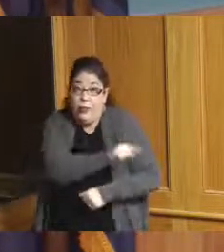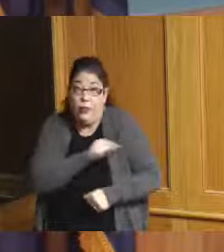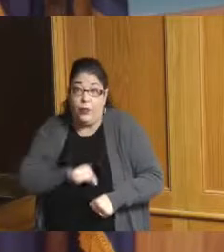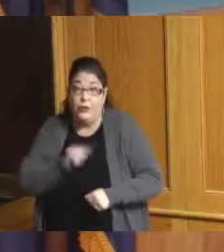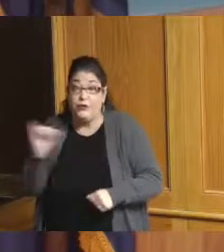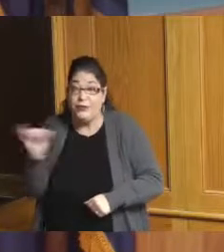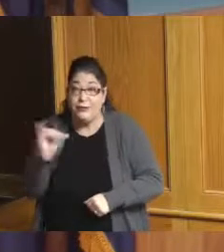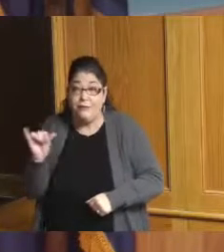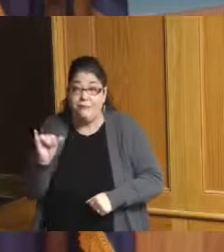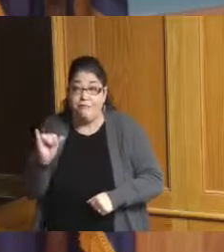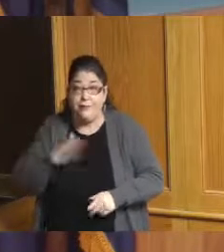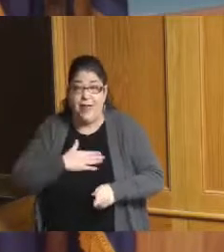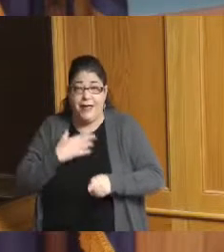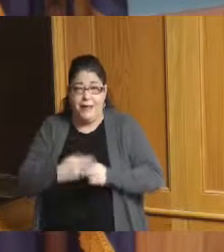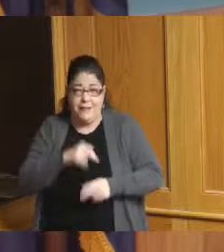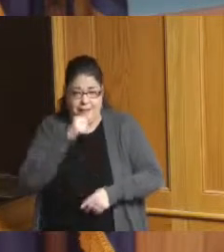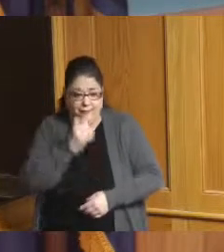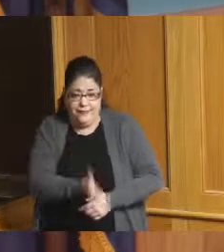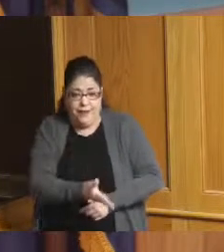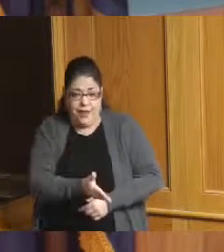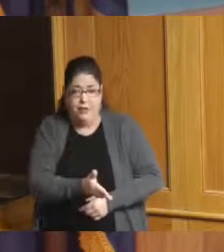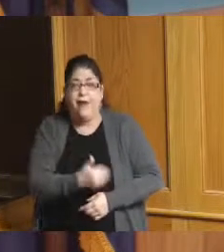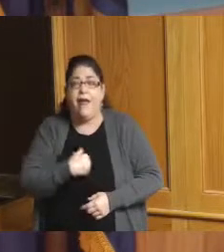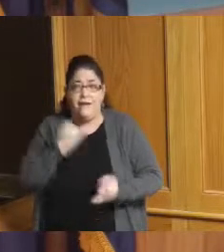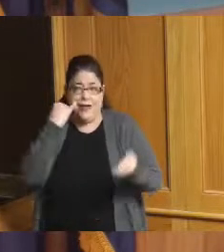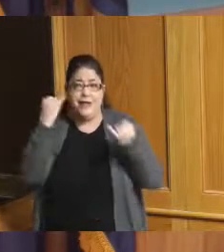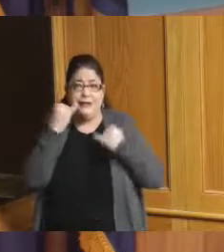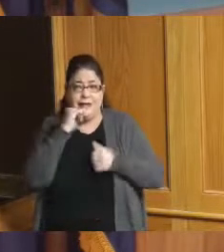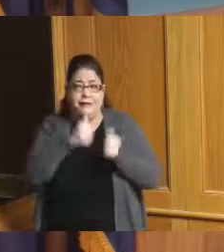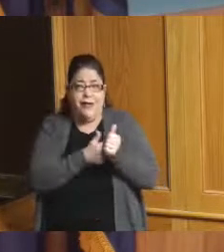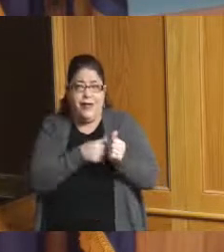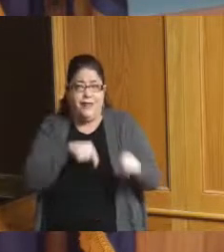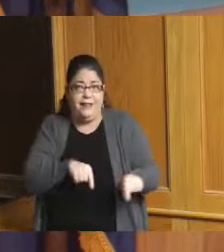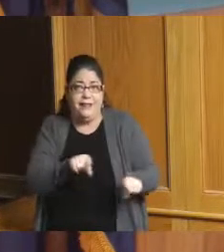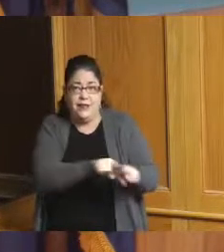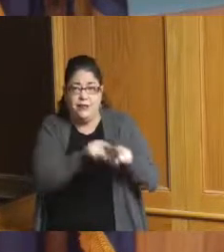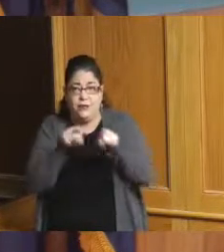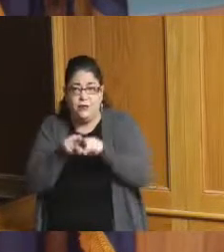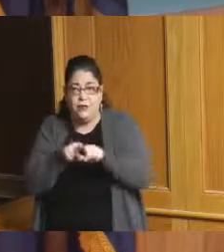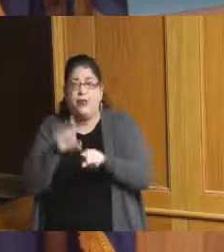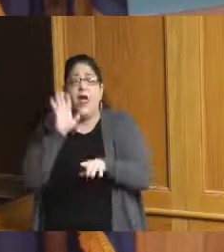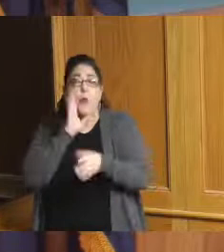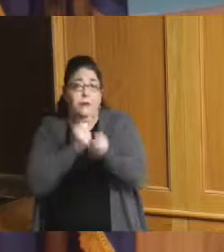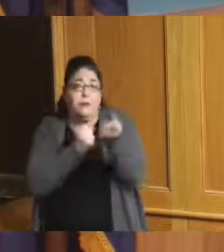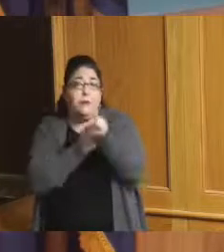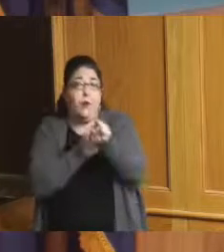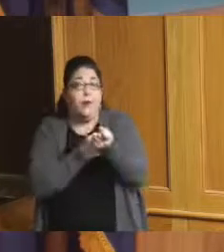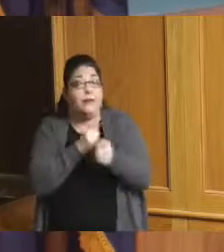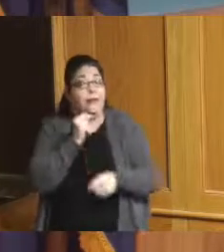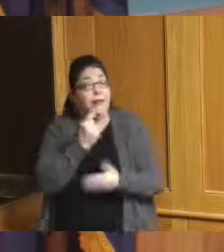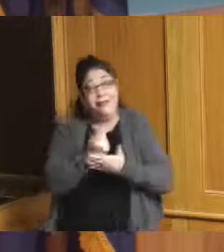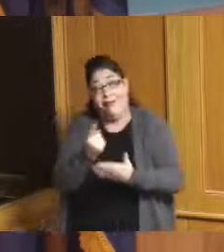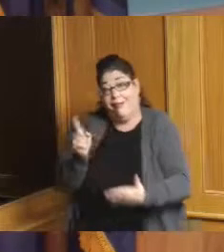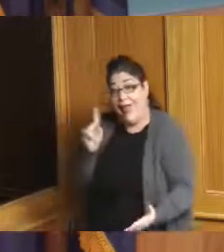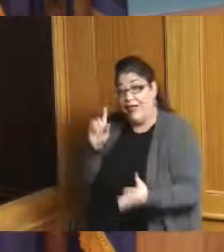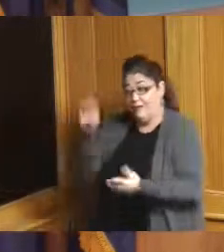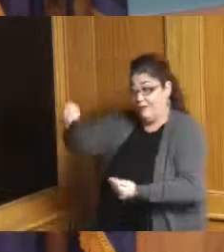and have some ideas as well so again I'm going to support this last week I was I'm the Vice